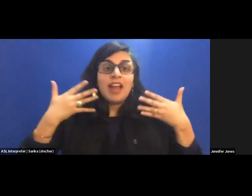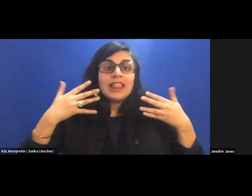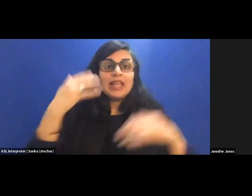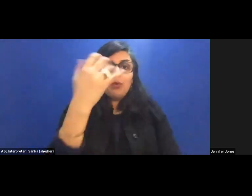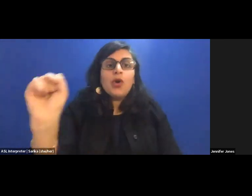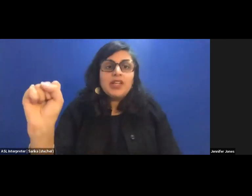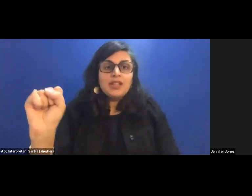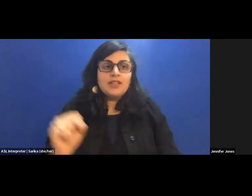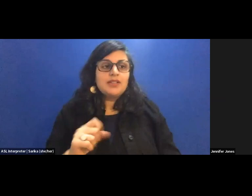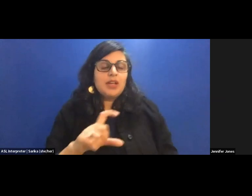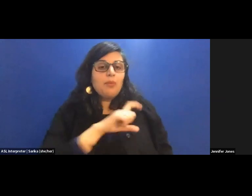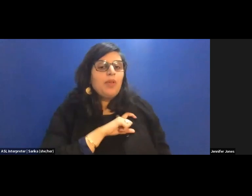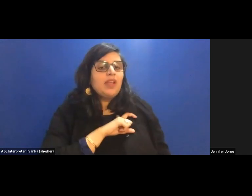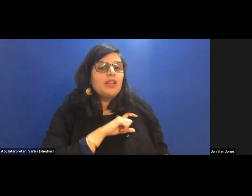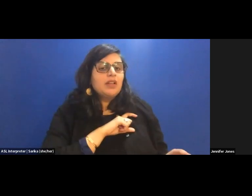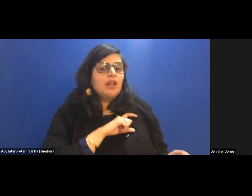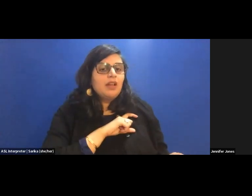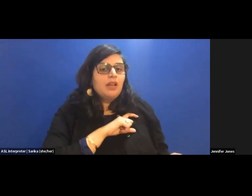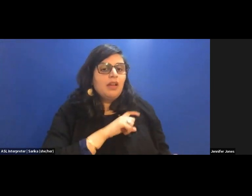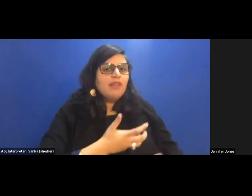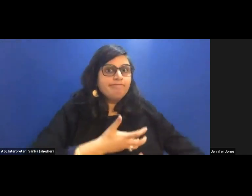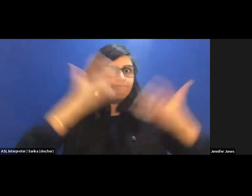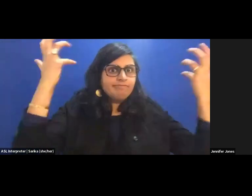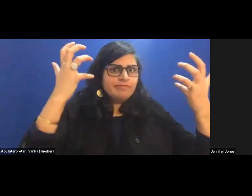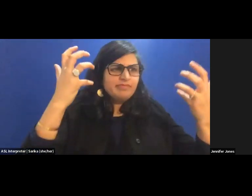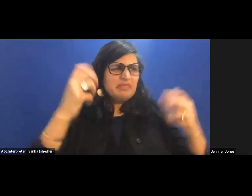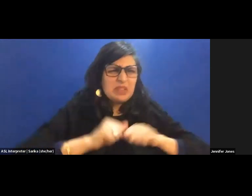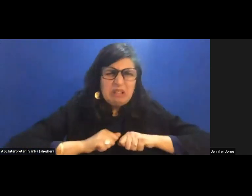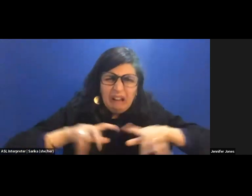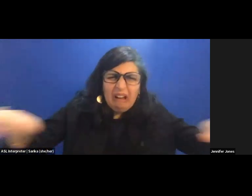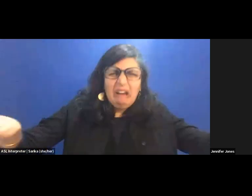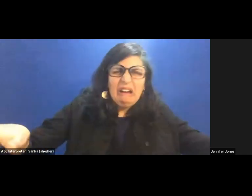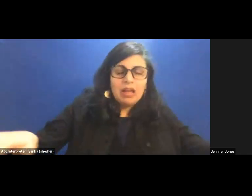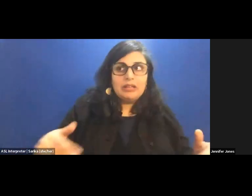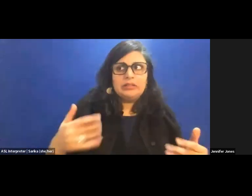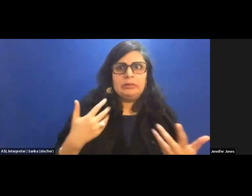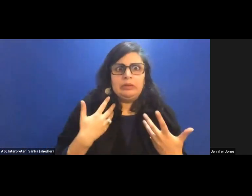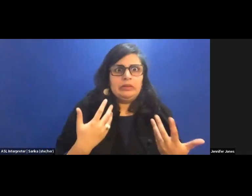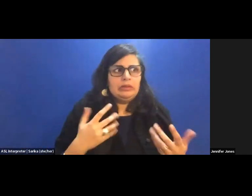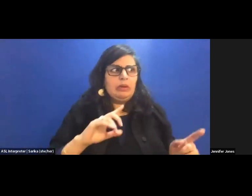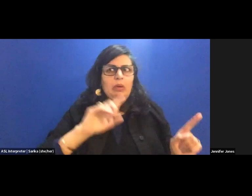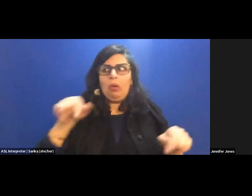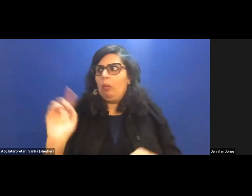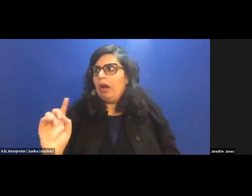movement. So we found a family-friendly protest and we attended. The police